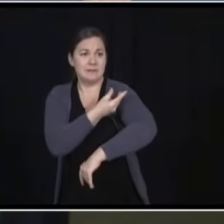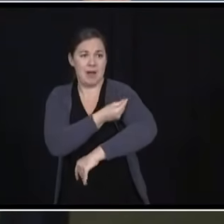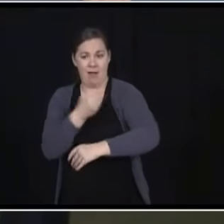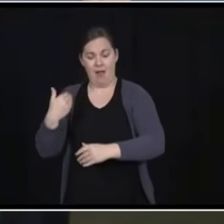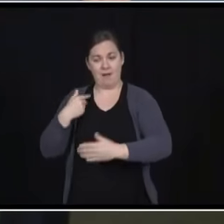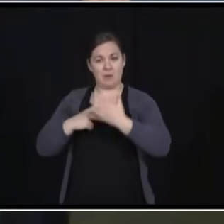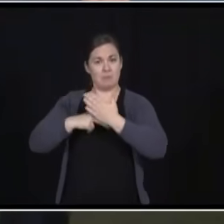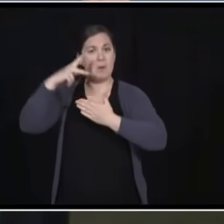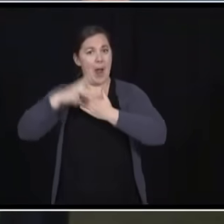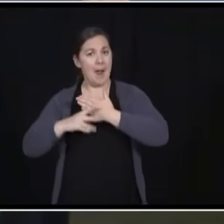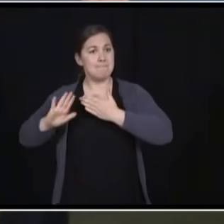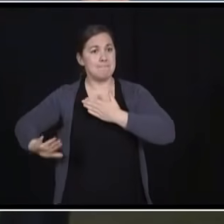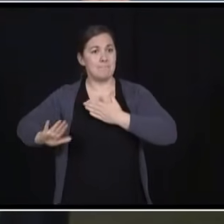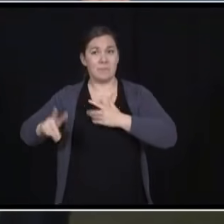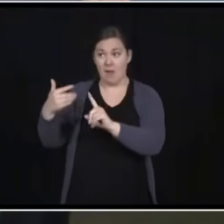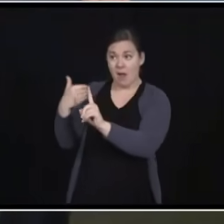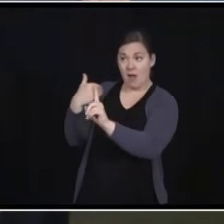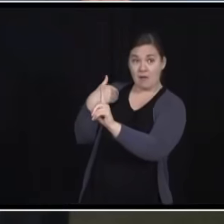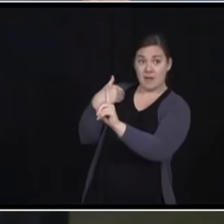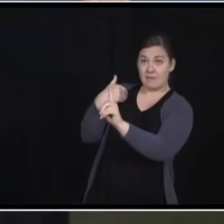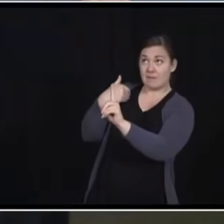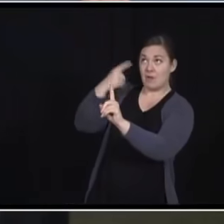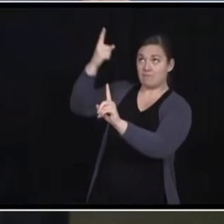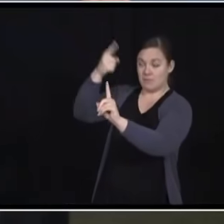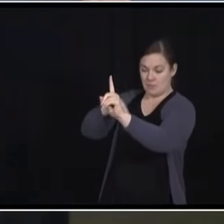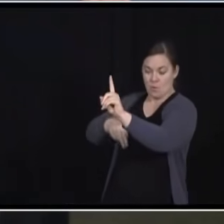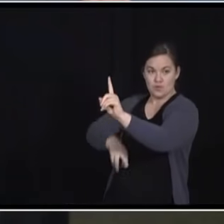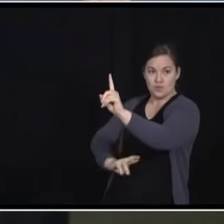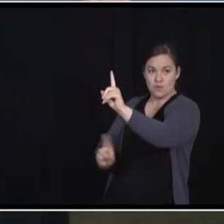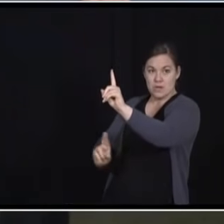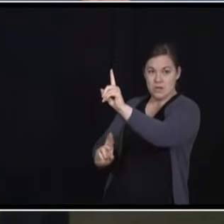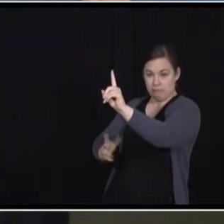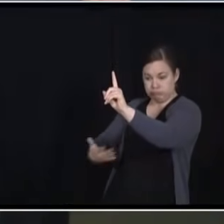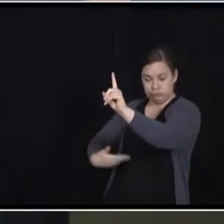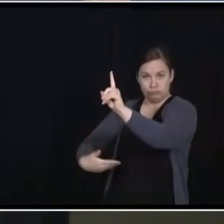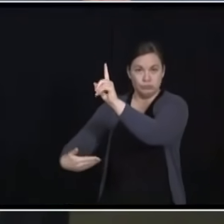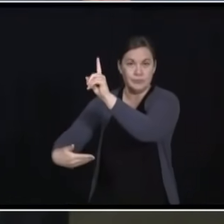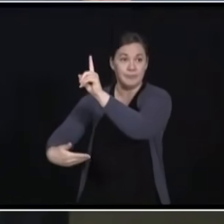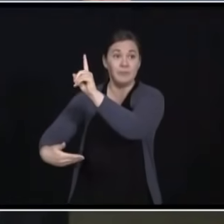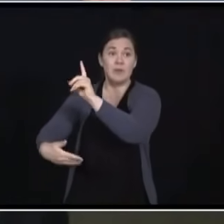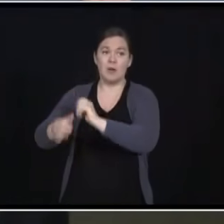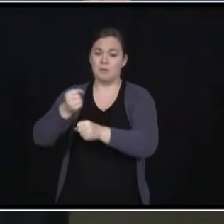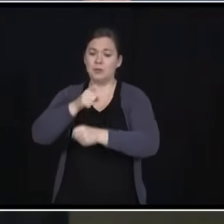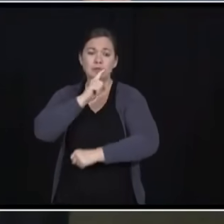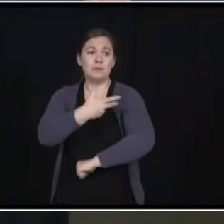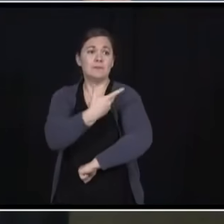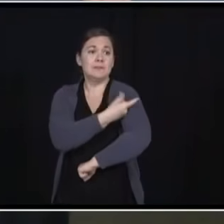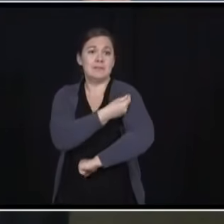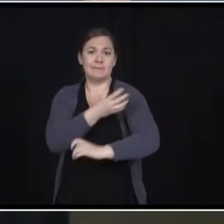vaccine distribution task force will be announced in the coming days. Their job will be to provide us with advice